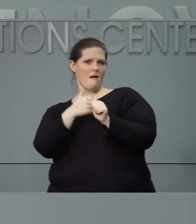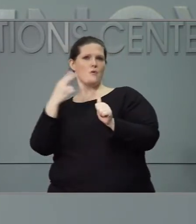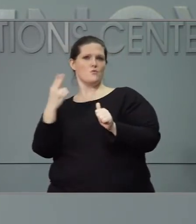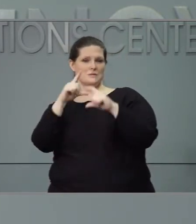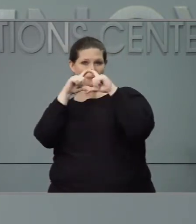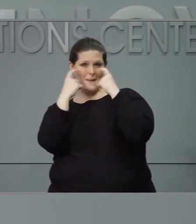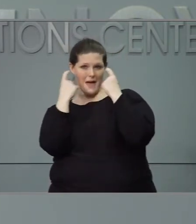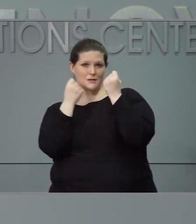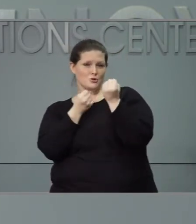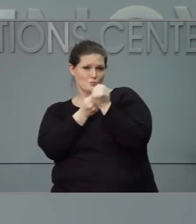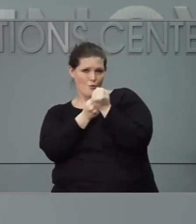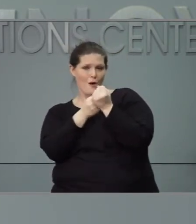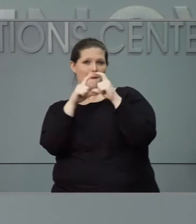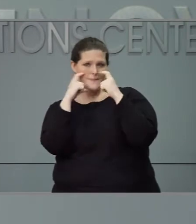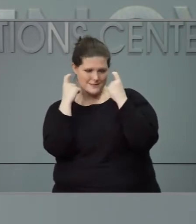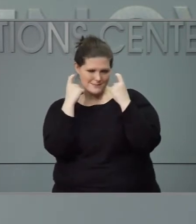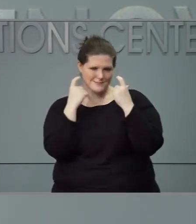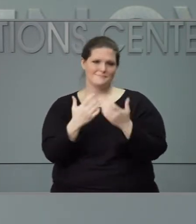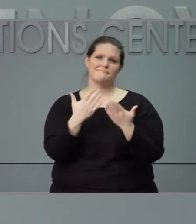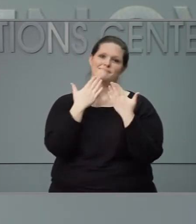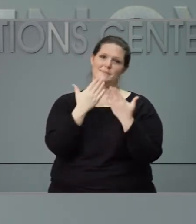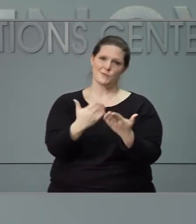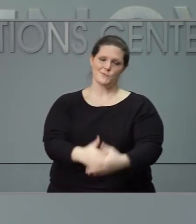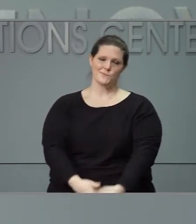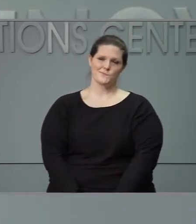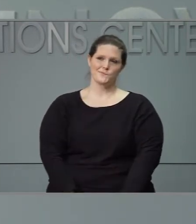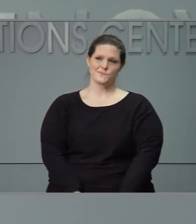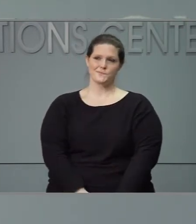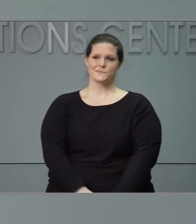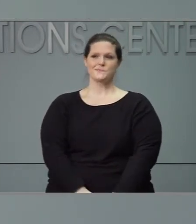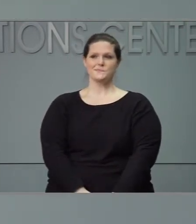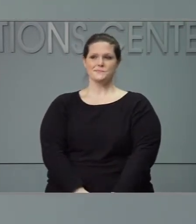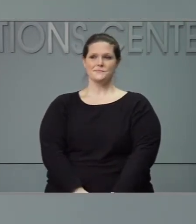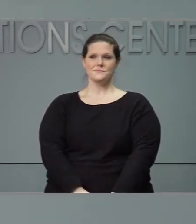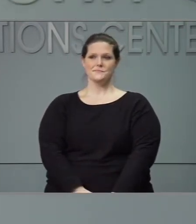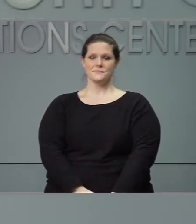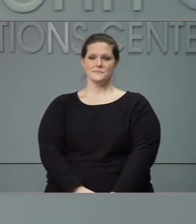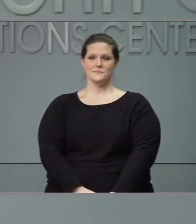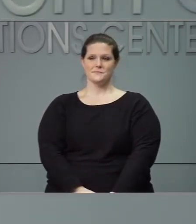AYUDARLOS, POR ESO PUSE FONDOS Y NECESITAMOS DECIRLE AL CONGRESO